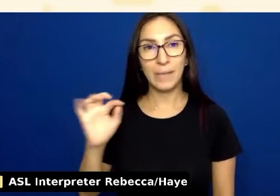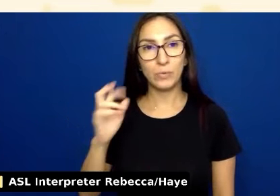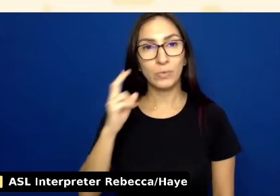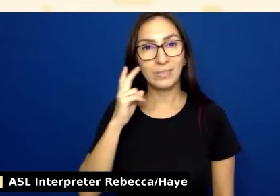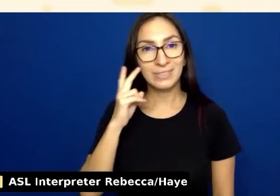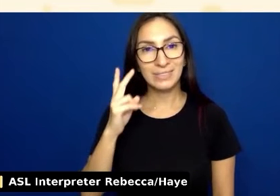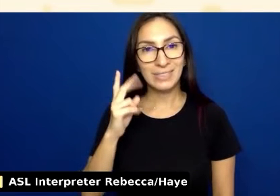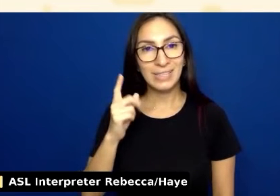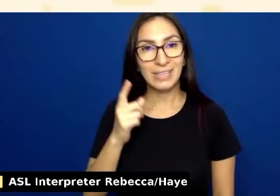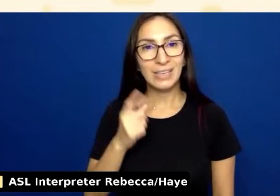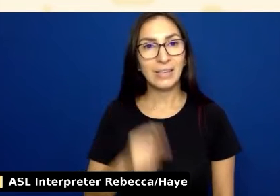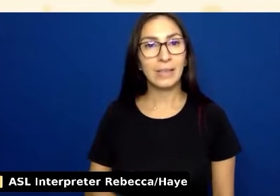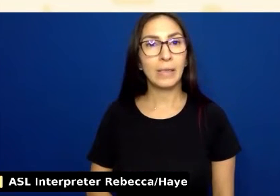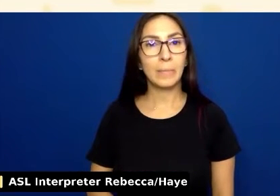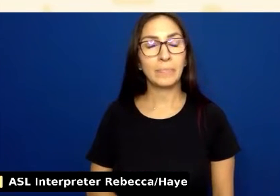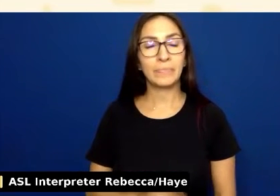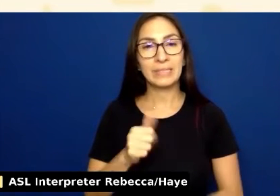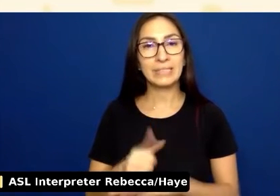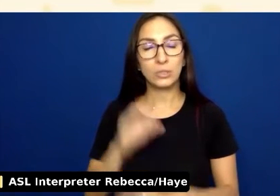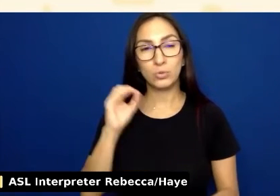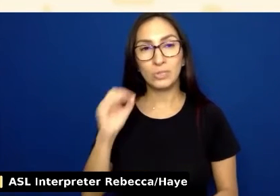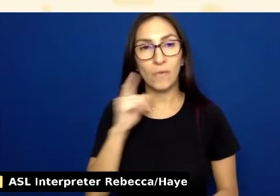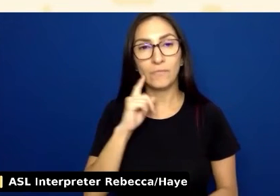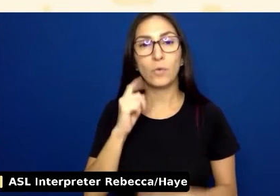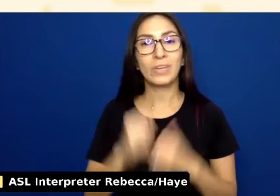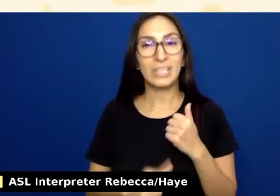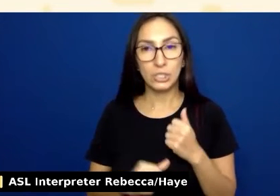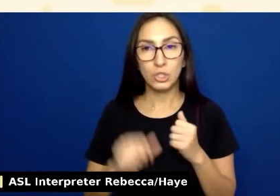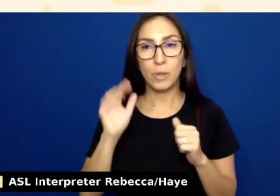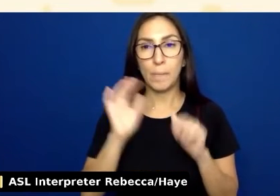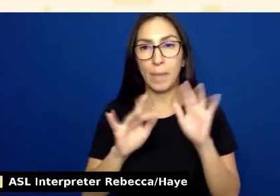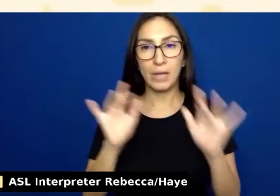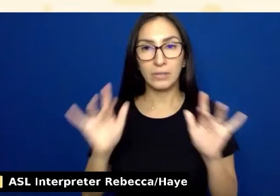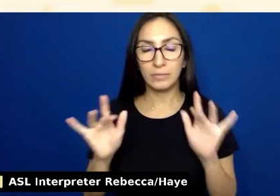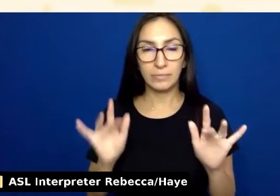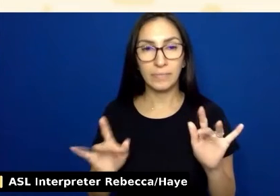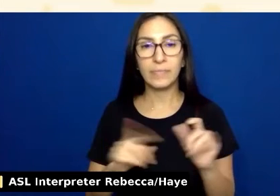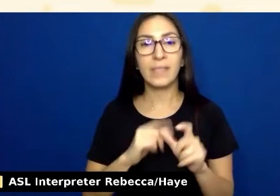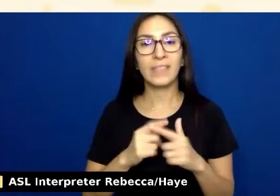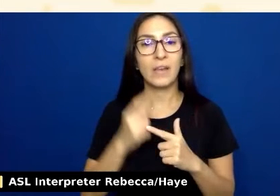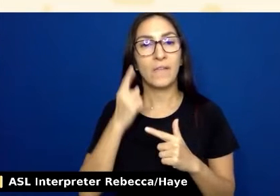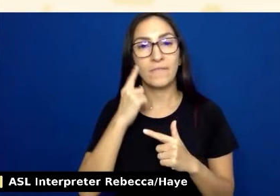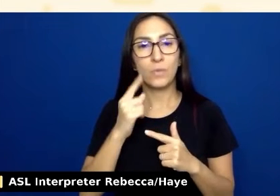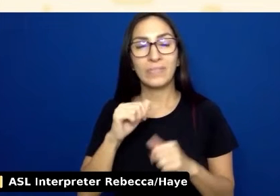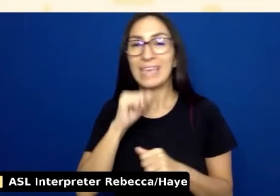of these buttons which have a rule of tab. And for the inactive tabs, yes, tabindex is minus one.